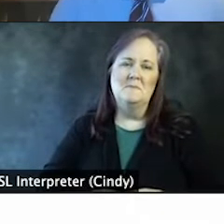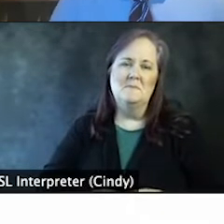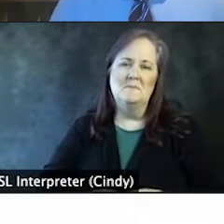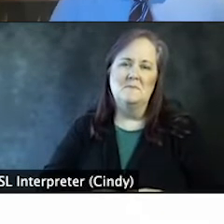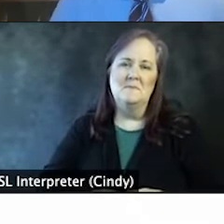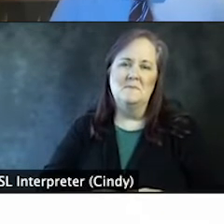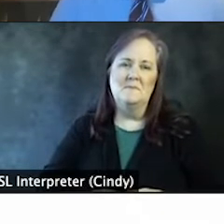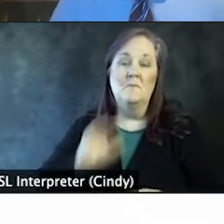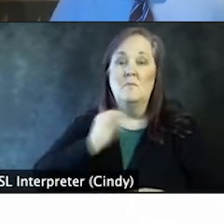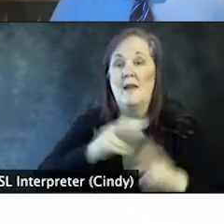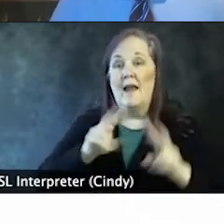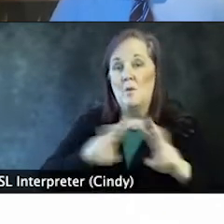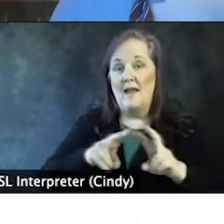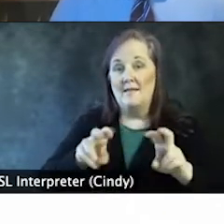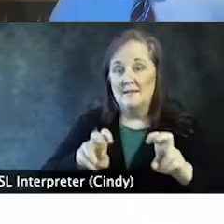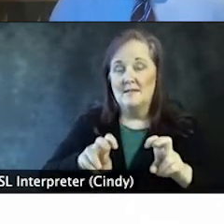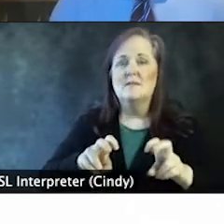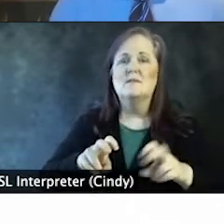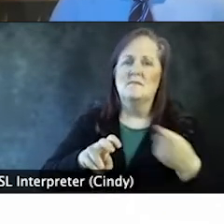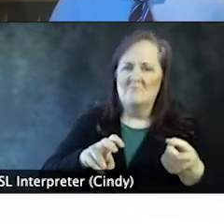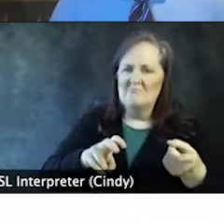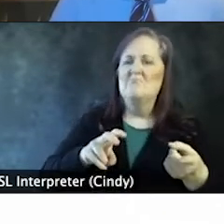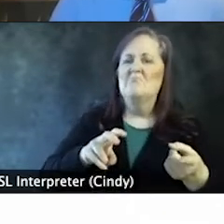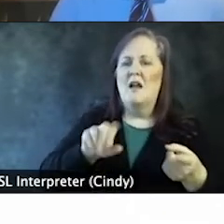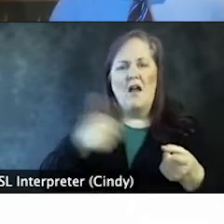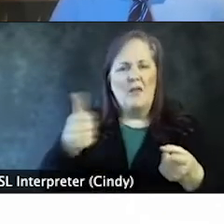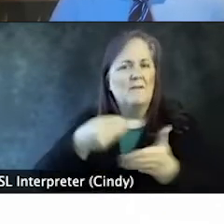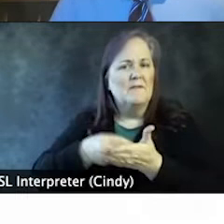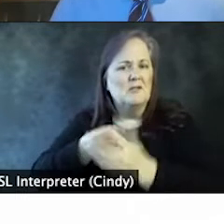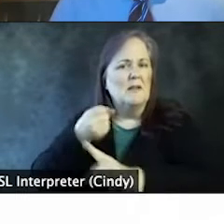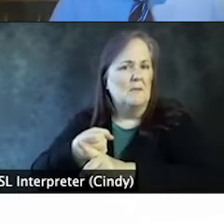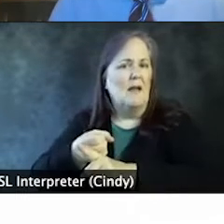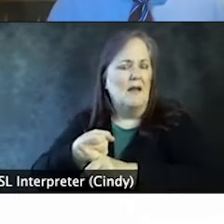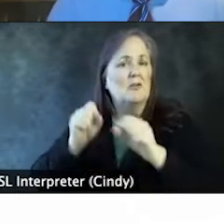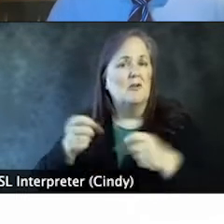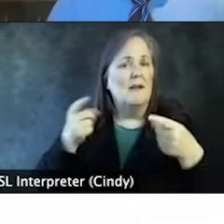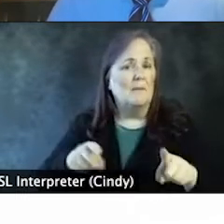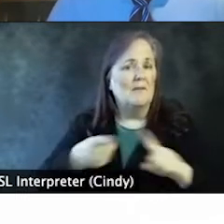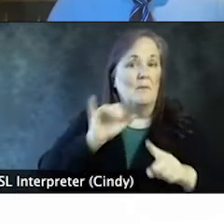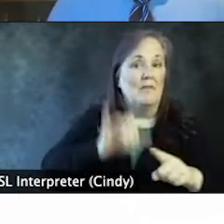that of the $5.5 billion, about $1.5 billion would be specifically designated